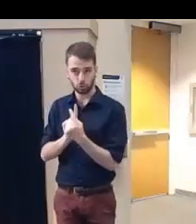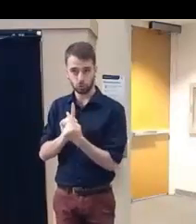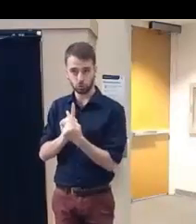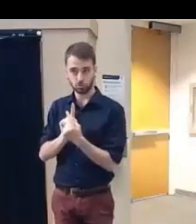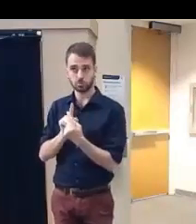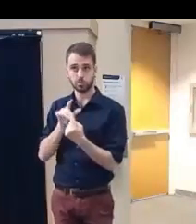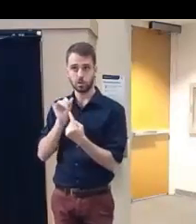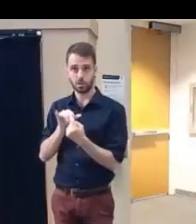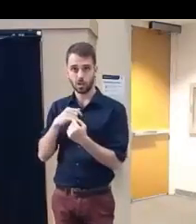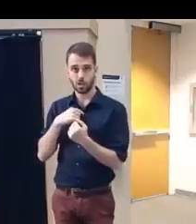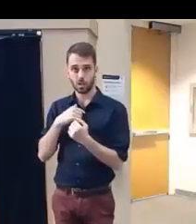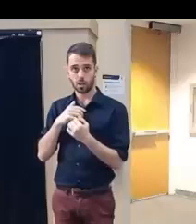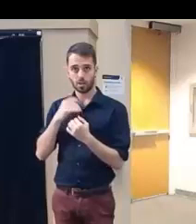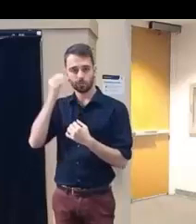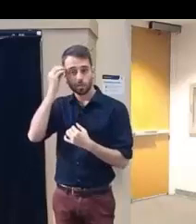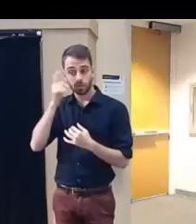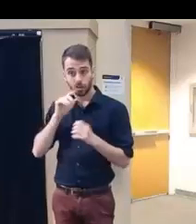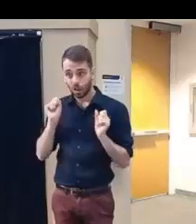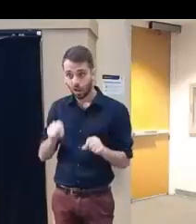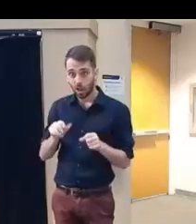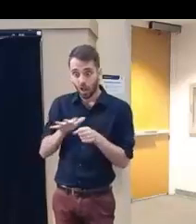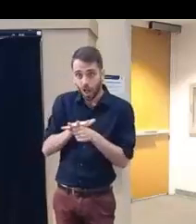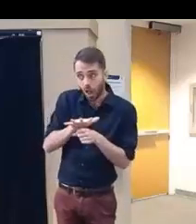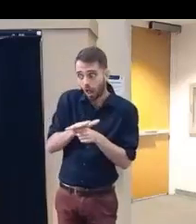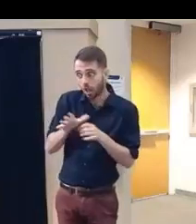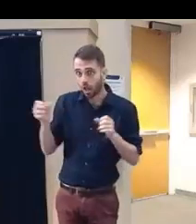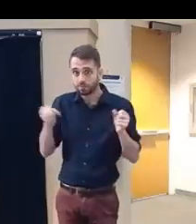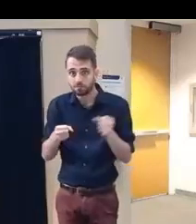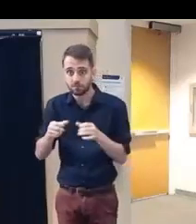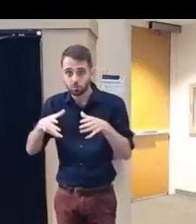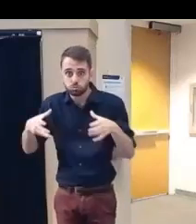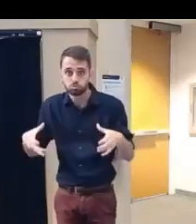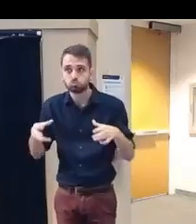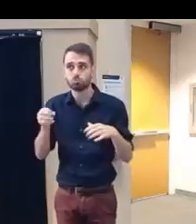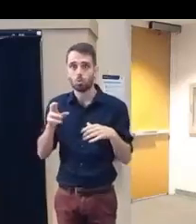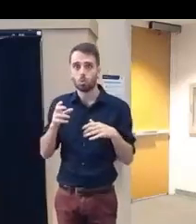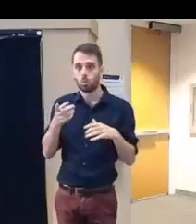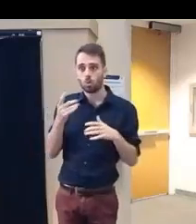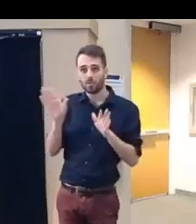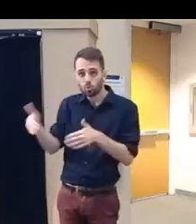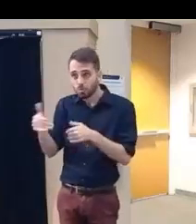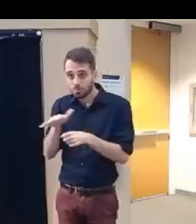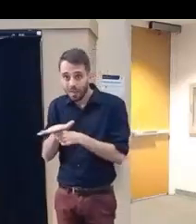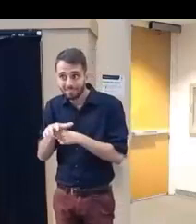are we a big enough group that we can all meet together do we split up and um so actually Zoom